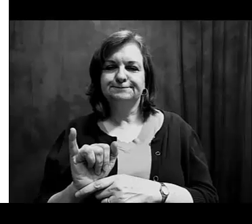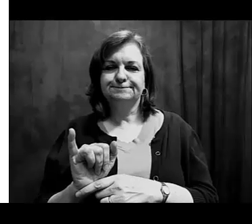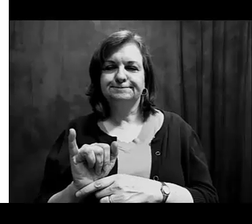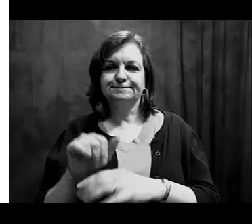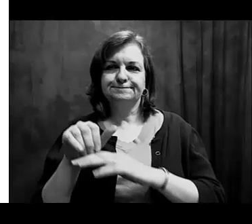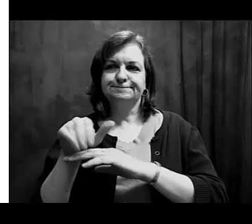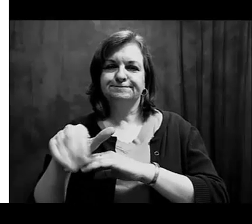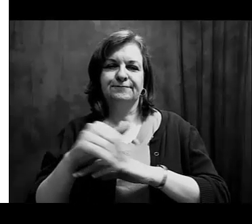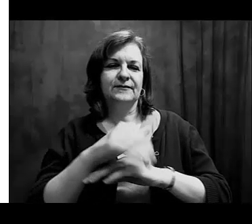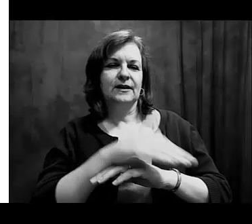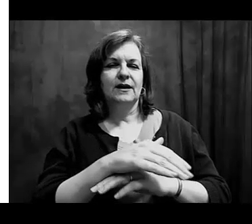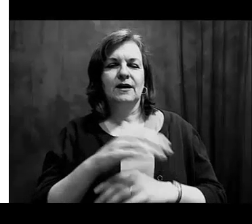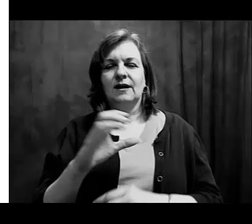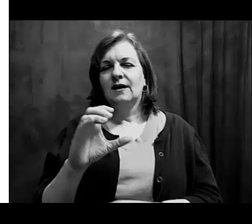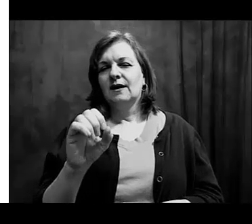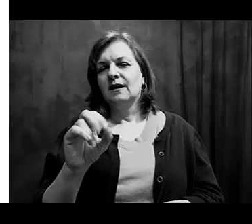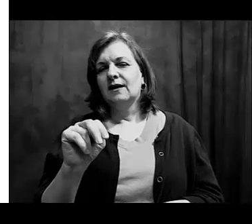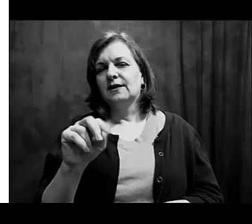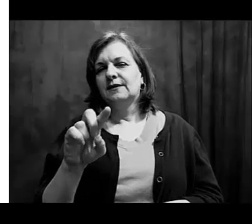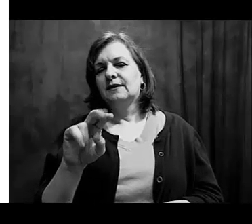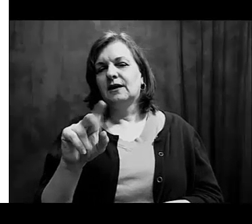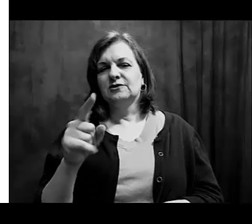to move information around the brain